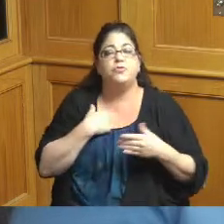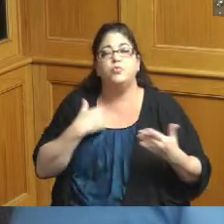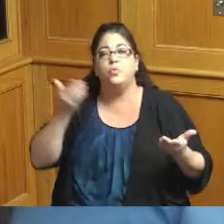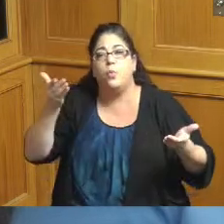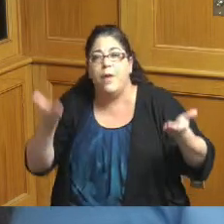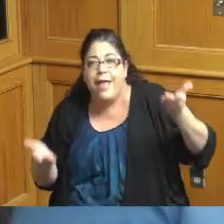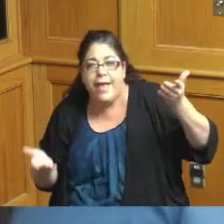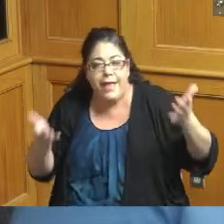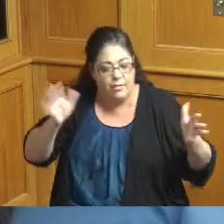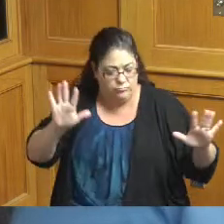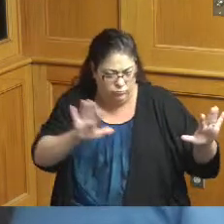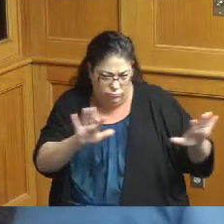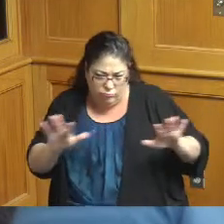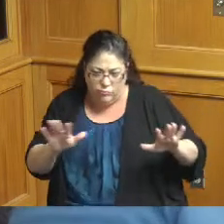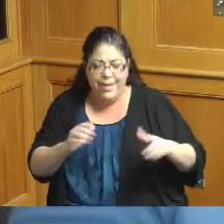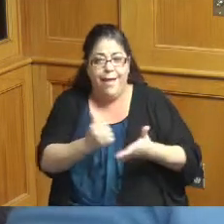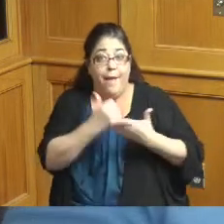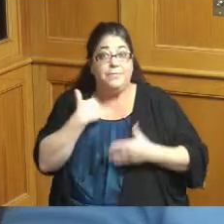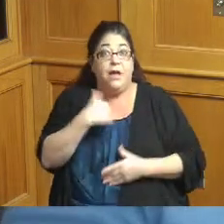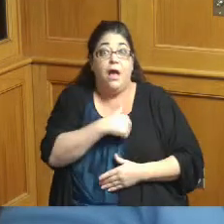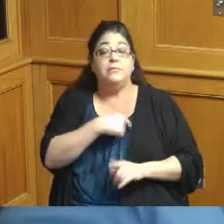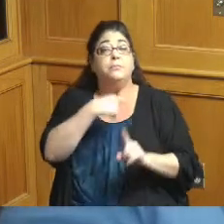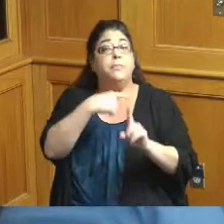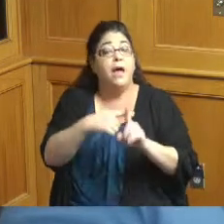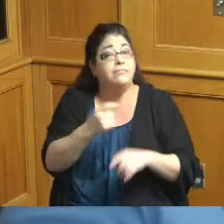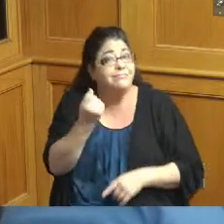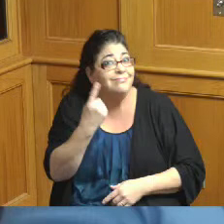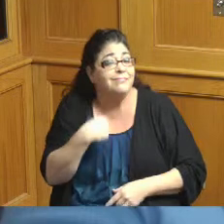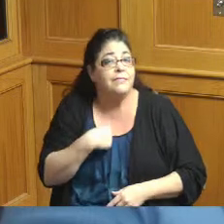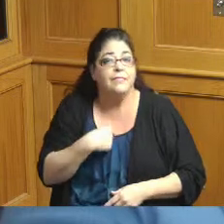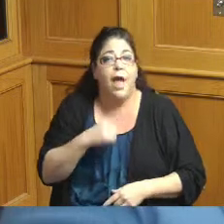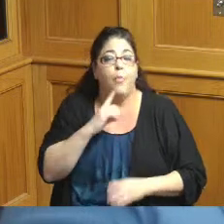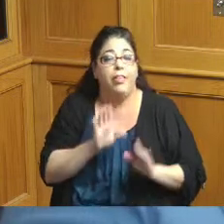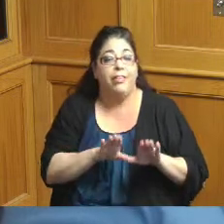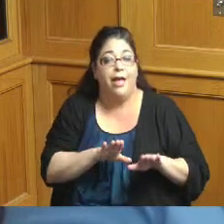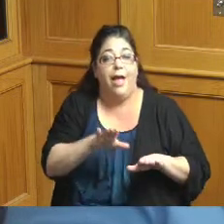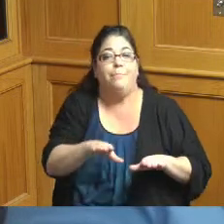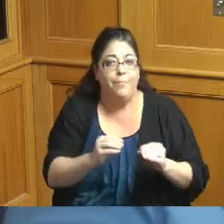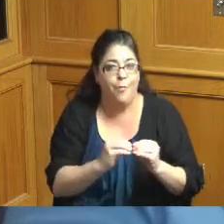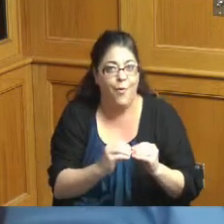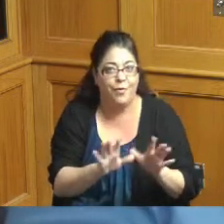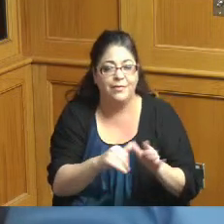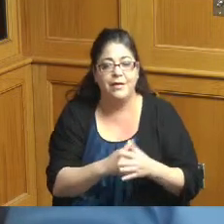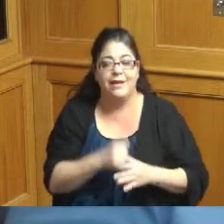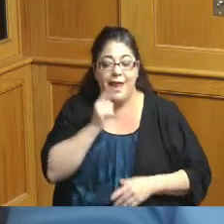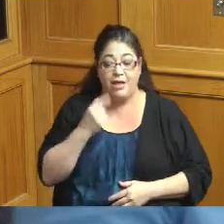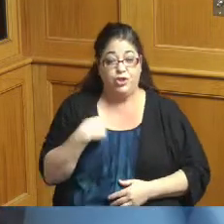helps us and not only helps us let me just go a little step further I mean we have to ultimately